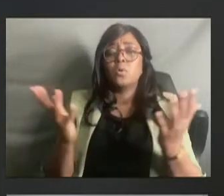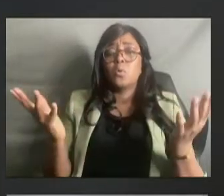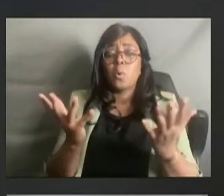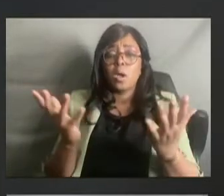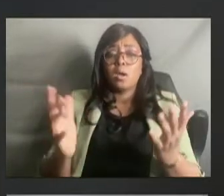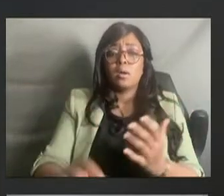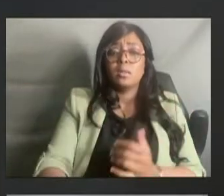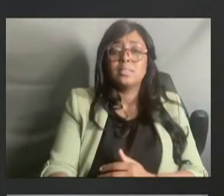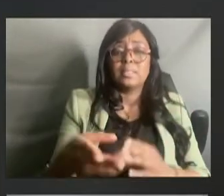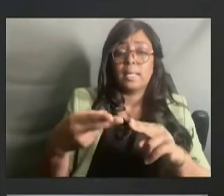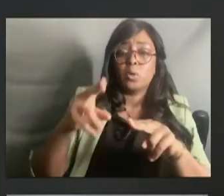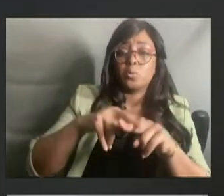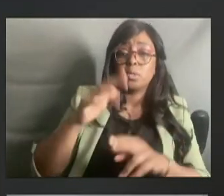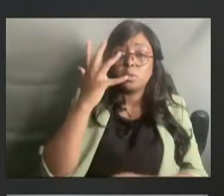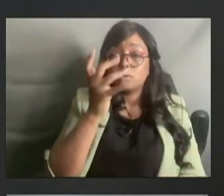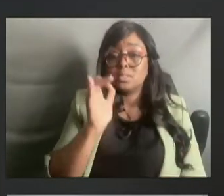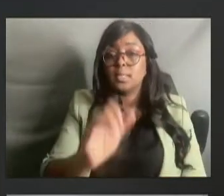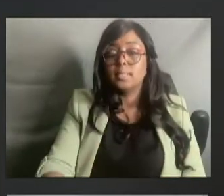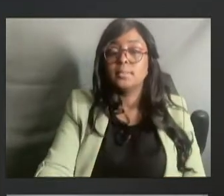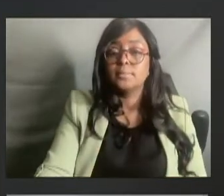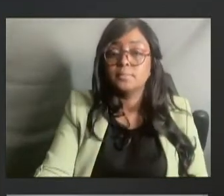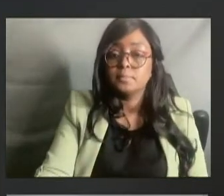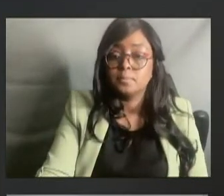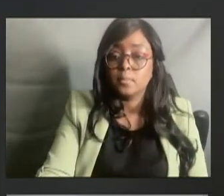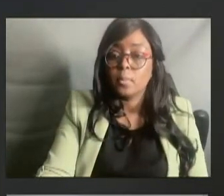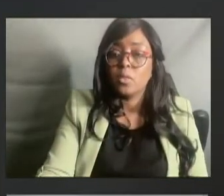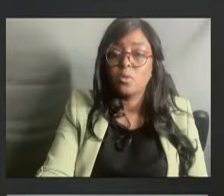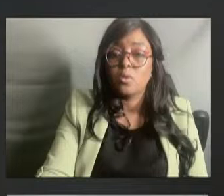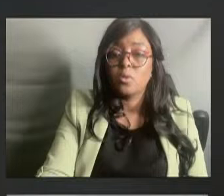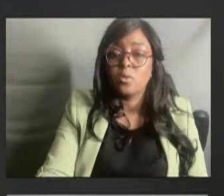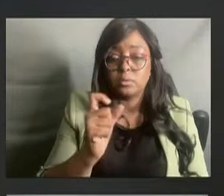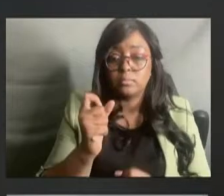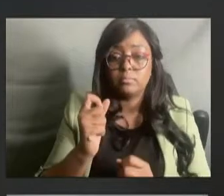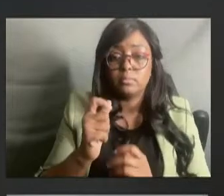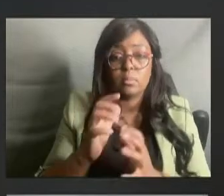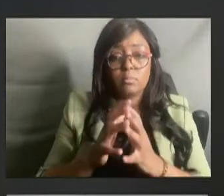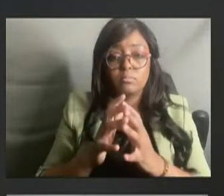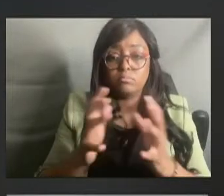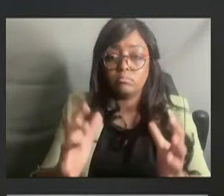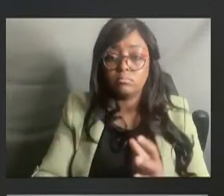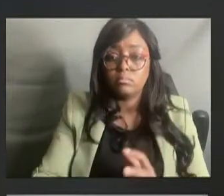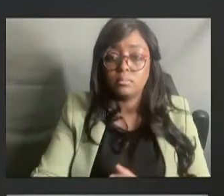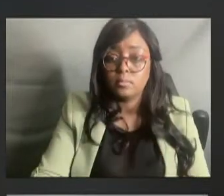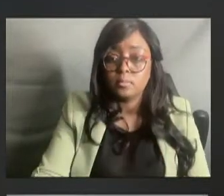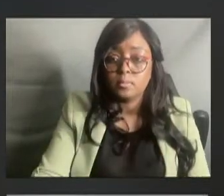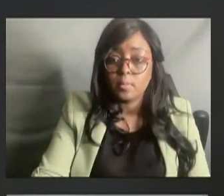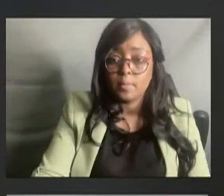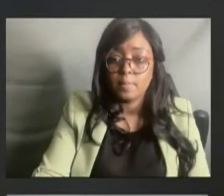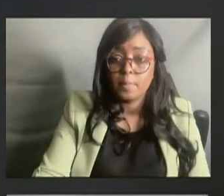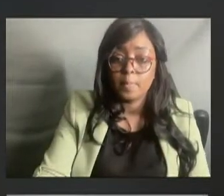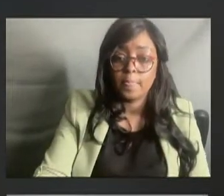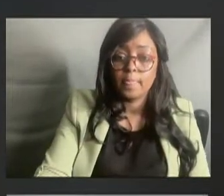conclusion here about what our request is, what the increase